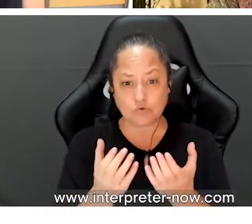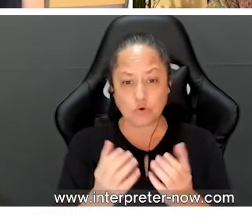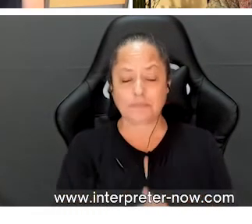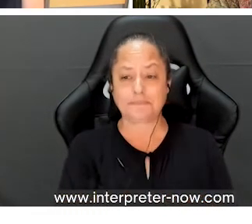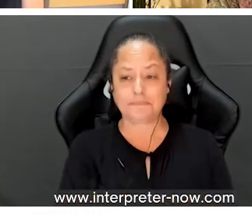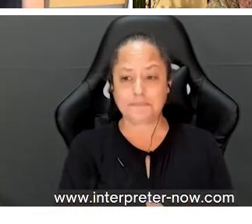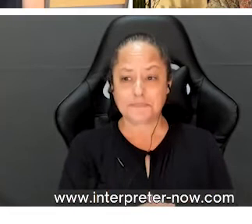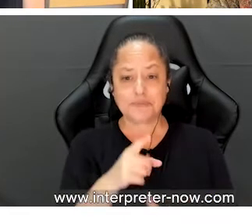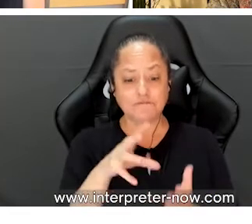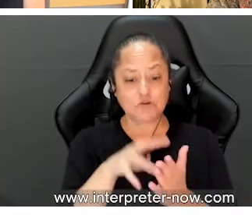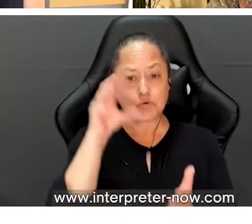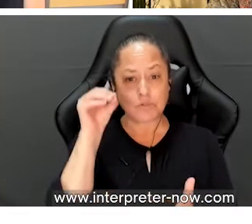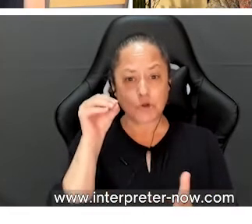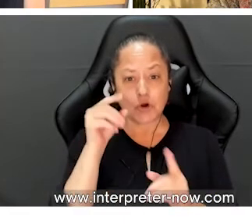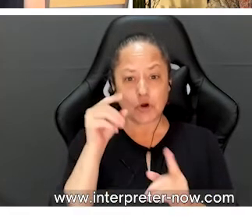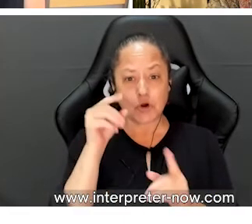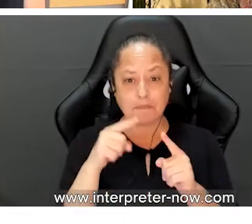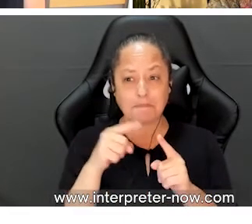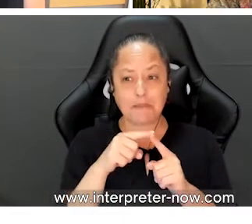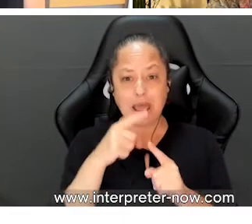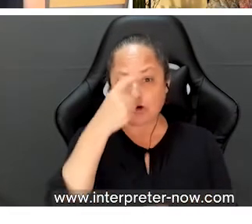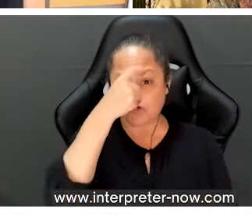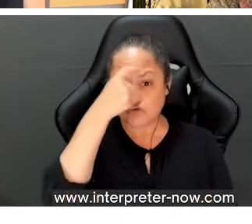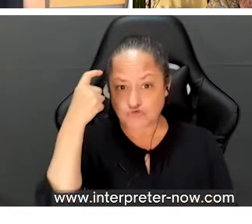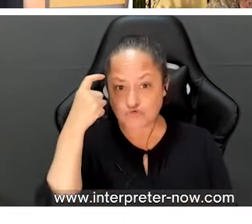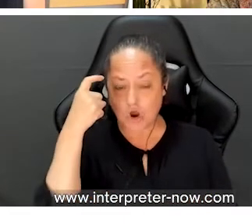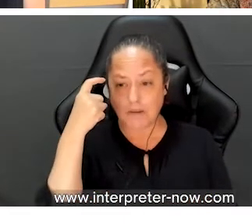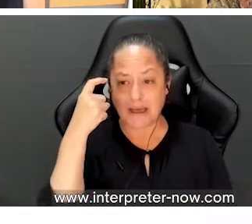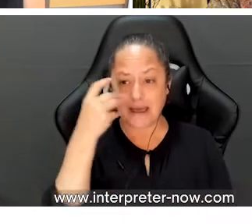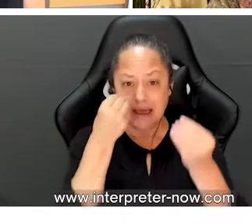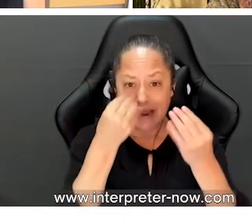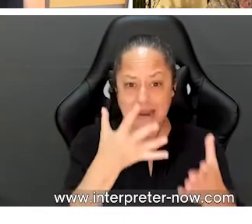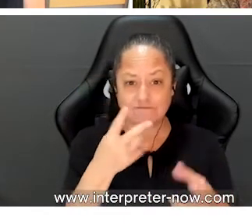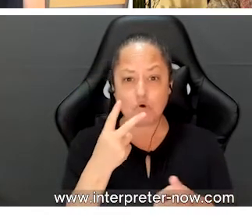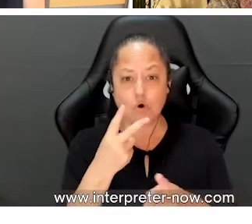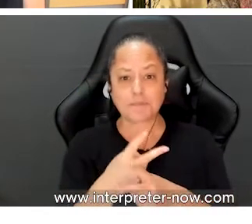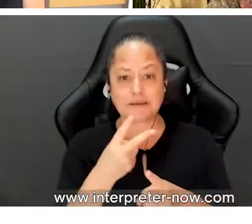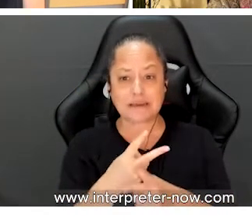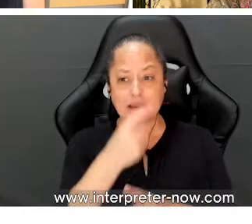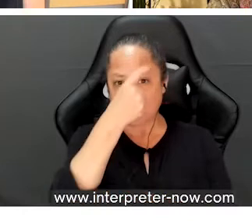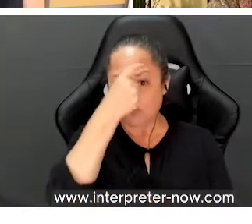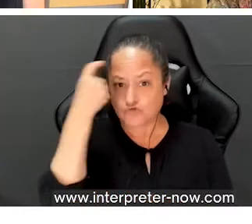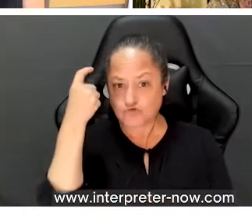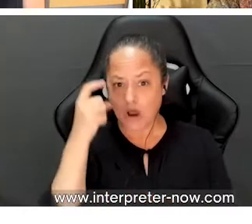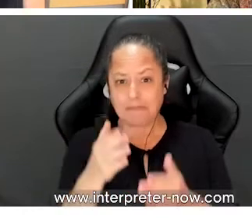If you learn anything about trauma-informed care or trauma in general, it is that it doesn't